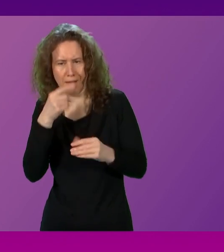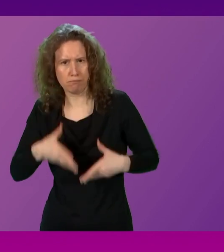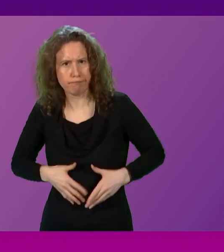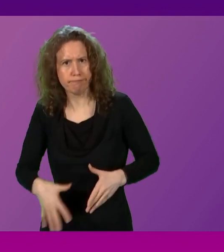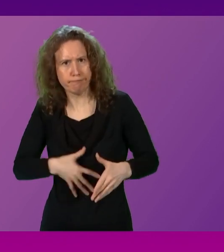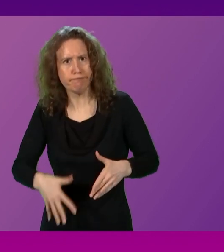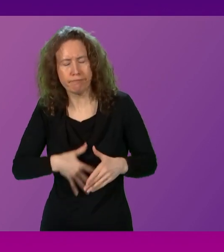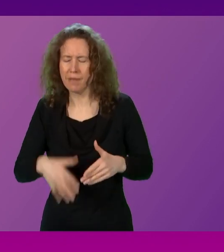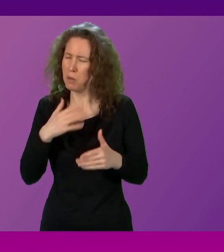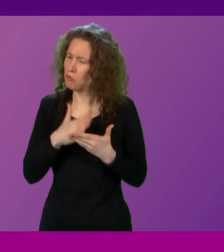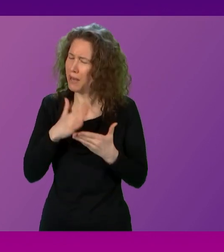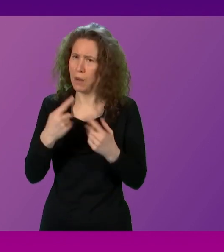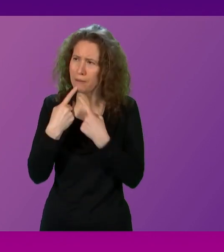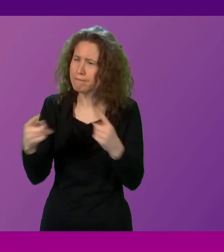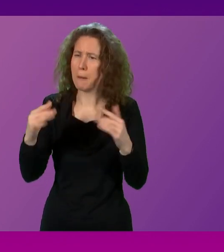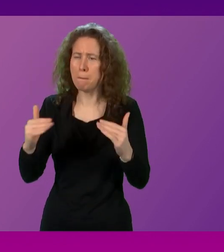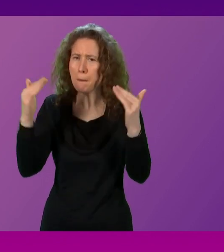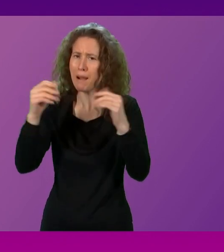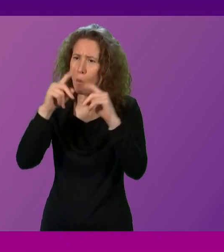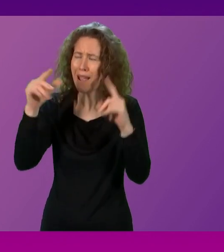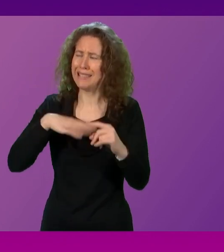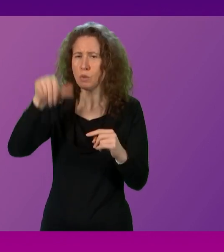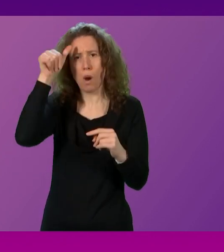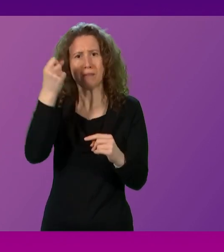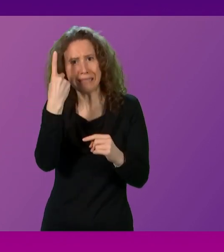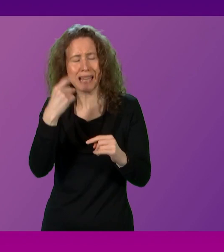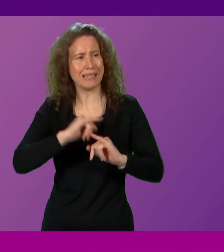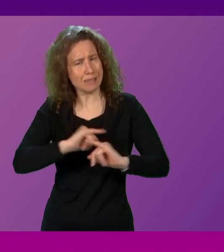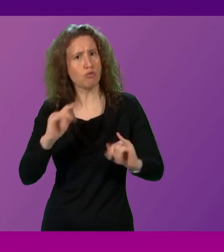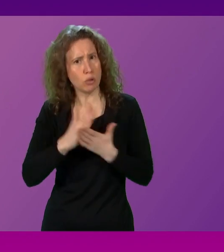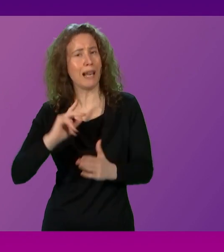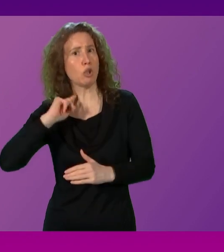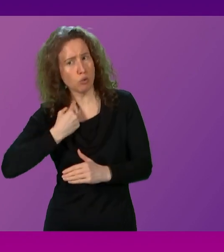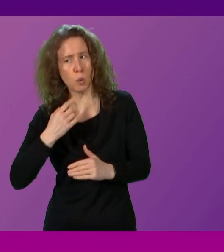the cruelty of the trade, raise public awareness and provide advice on how to buy a puppy safely.